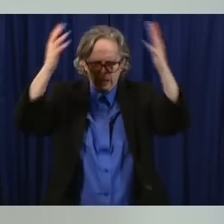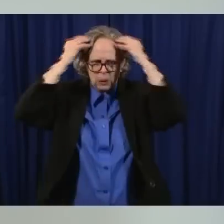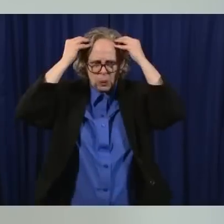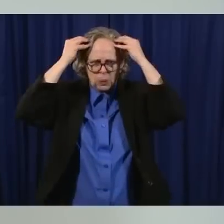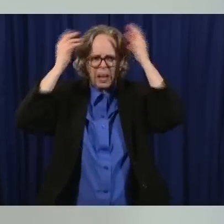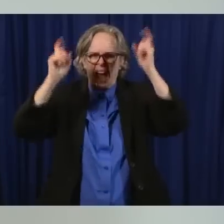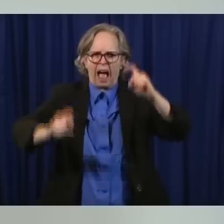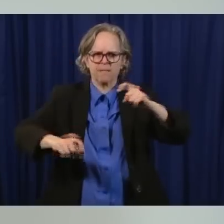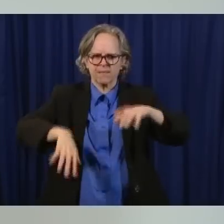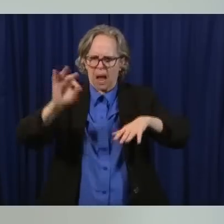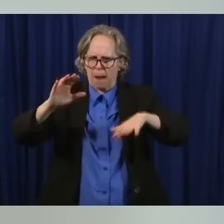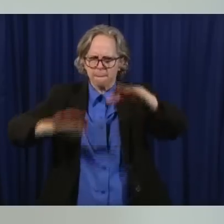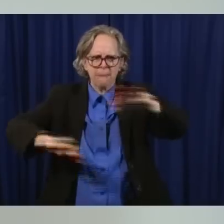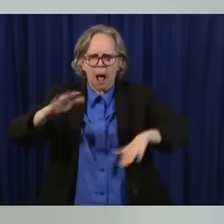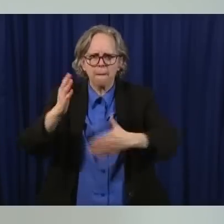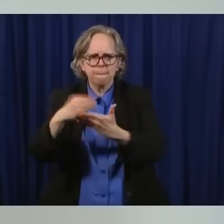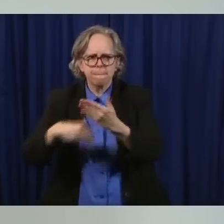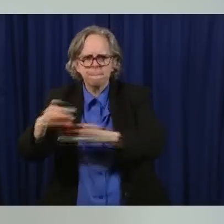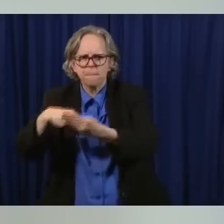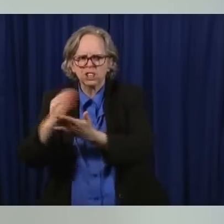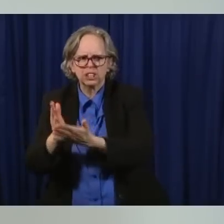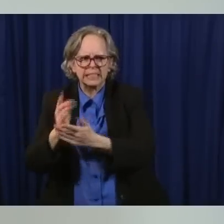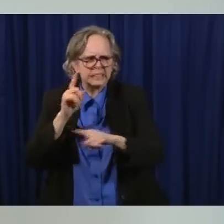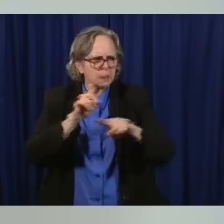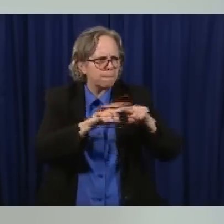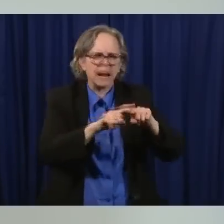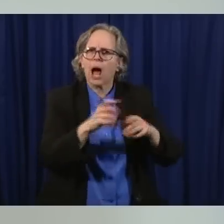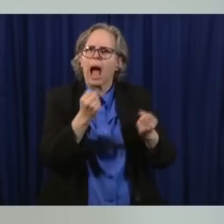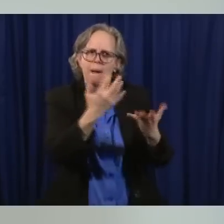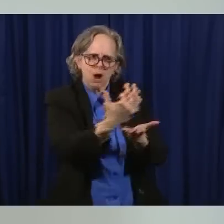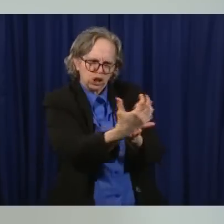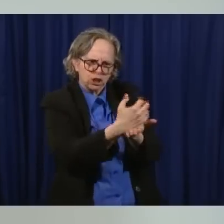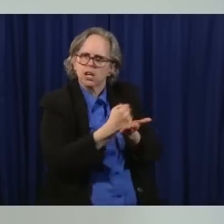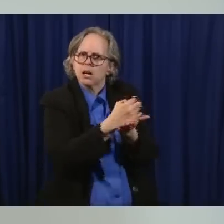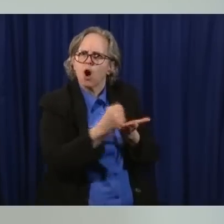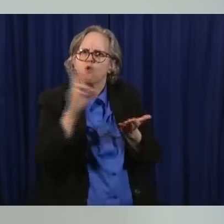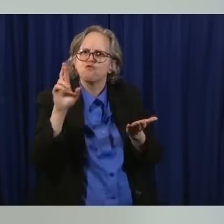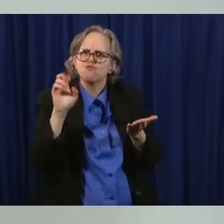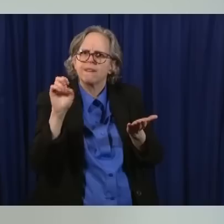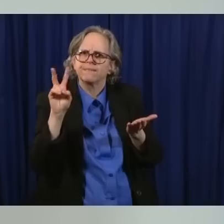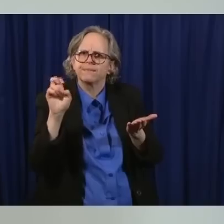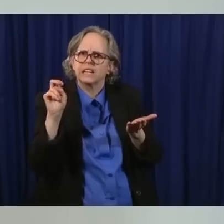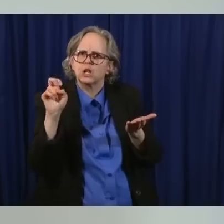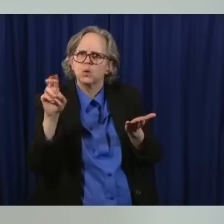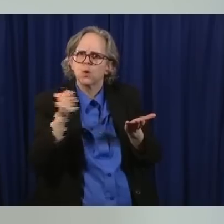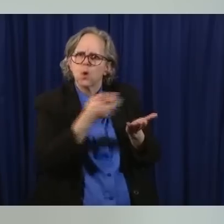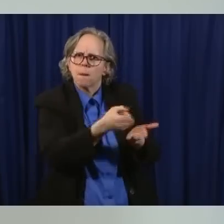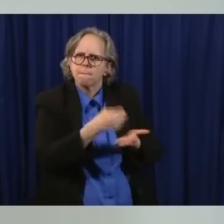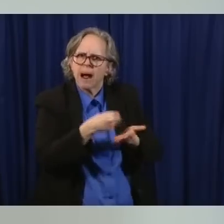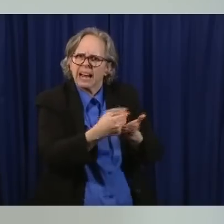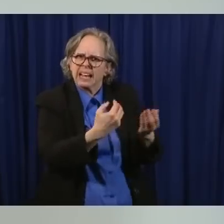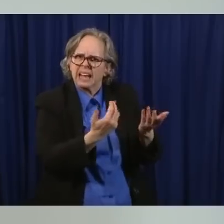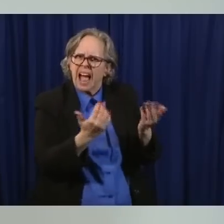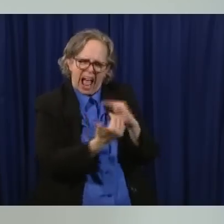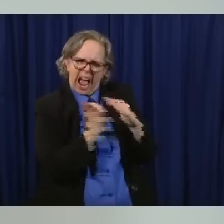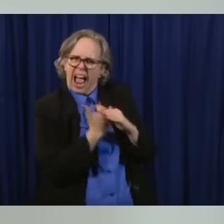CONSTITUENTS. STATE AND LOCAL GOVERNMENTS CANNOT BORROW. WE MUST BALANCE OUR BUDGET BASED ON THE REVENUES THAT WE